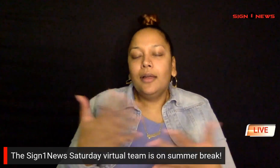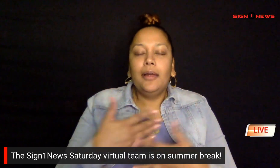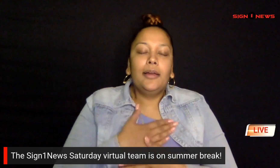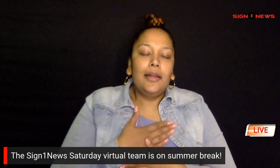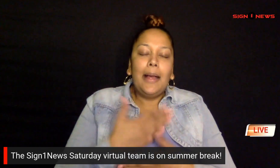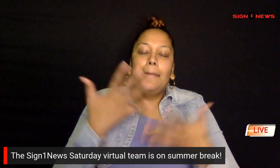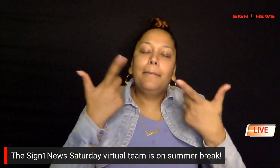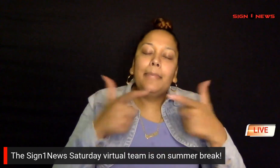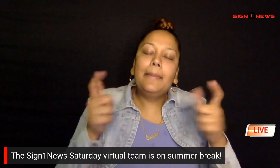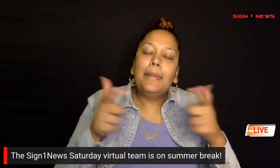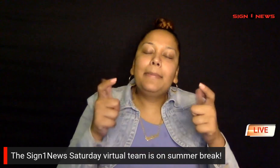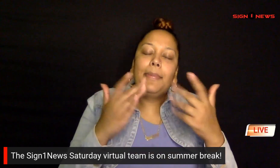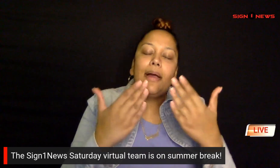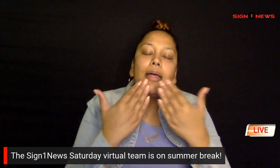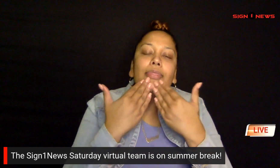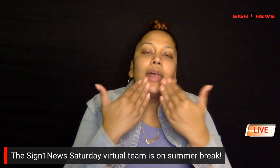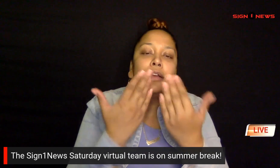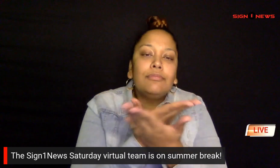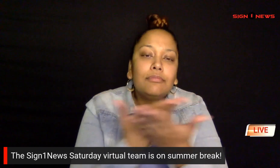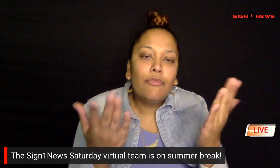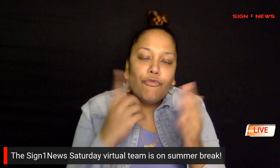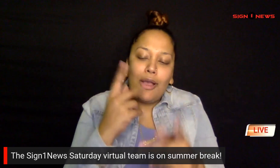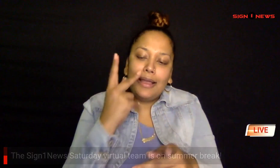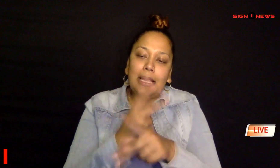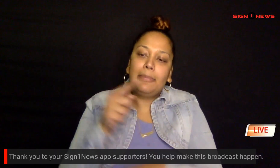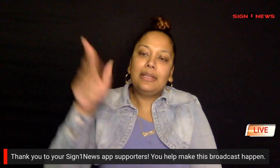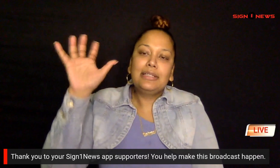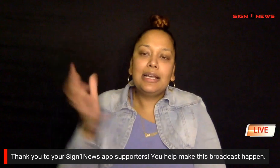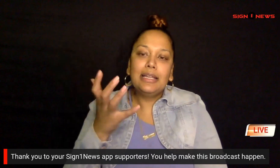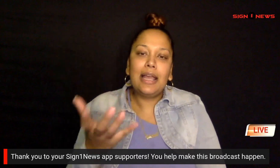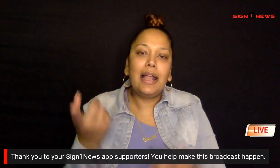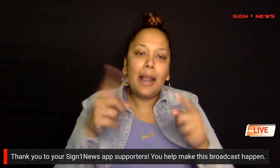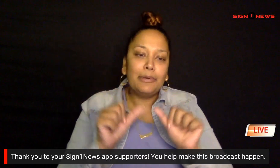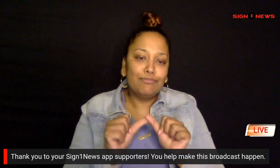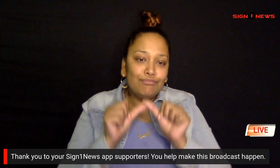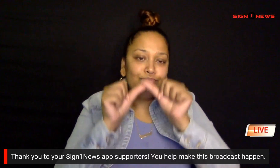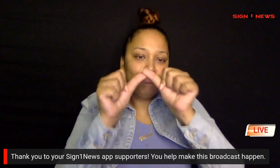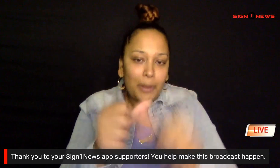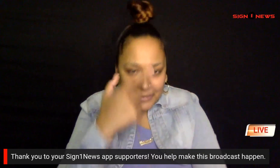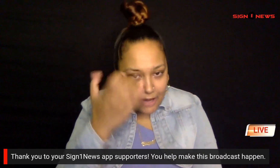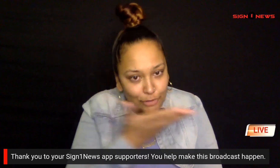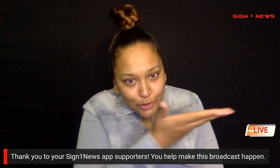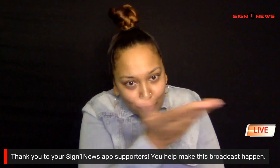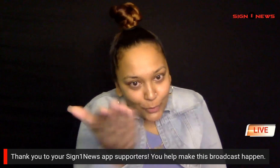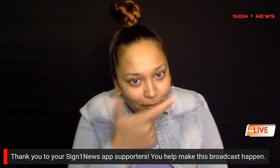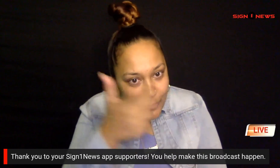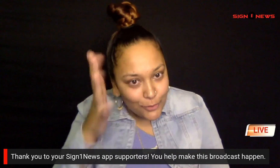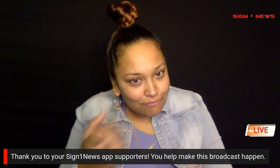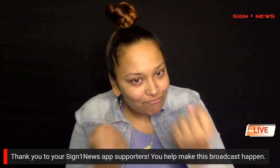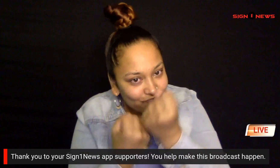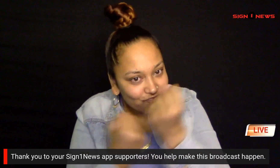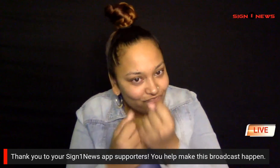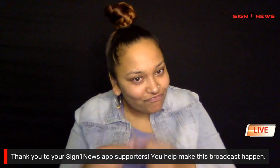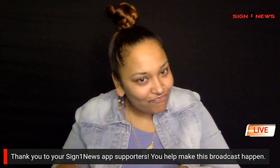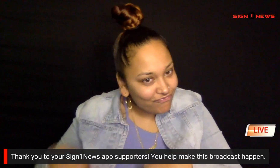a big thank you to our Sign1News app supporters you help make this broadcast happen